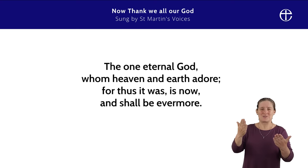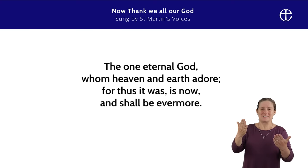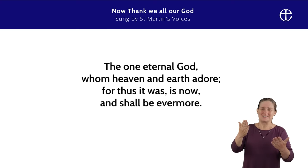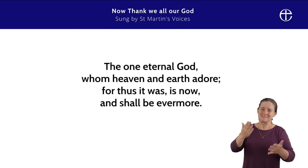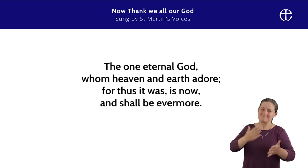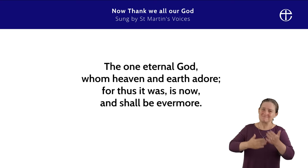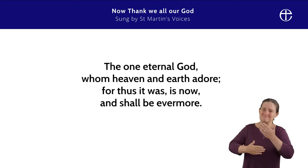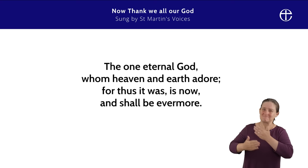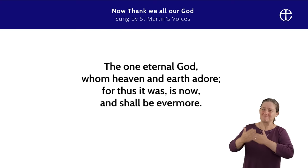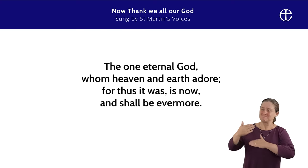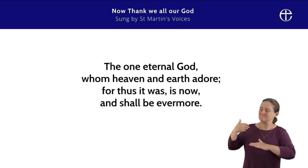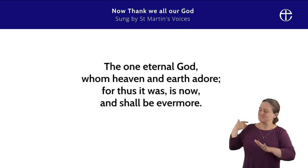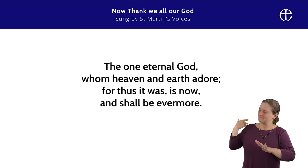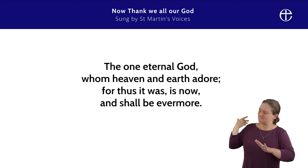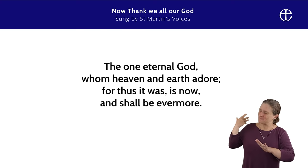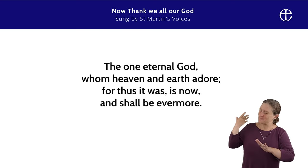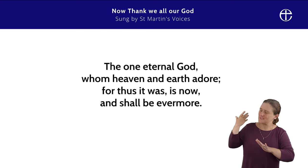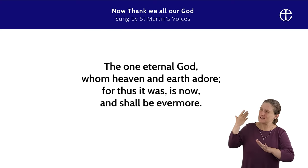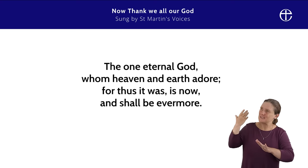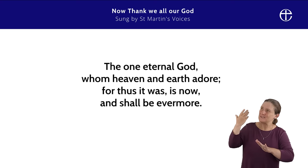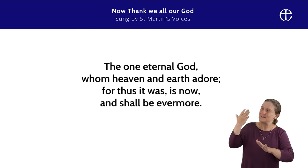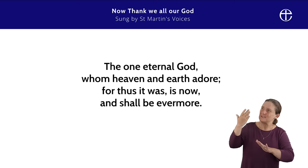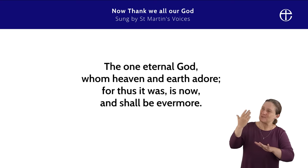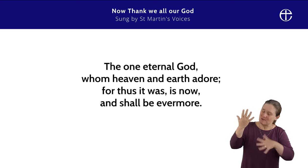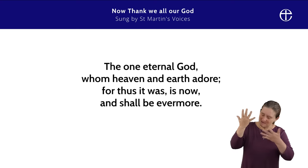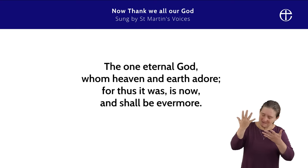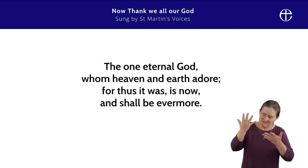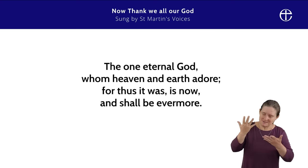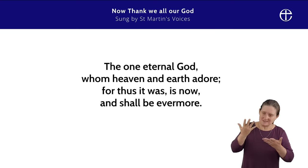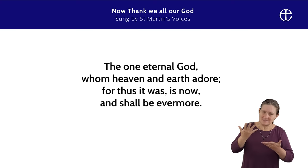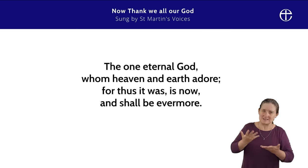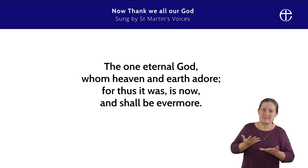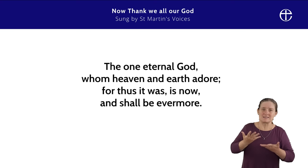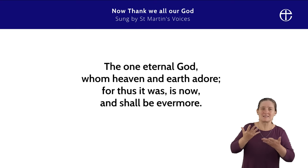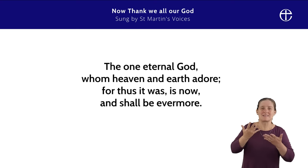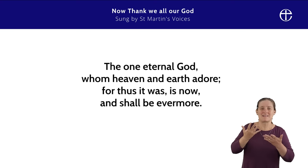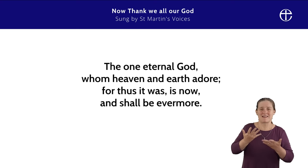For thus it was, is now